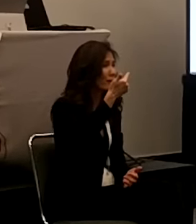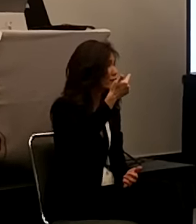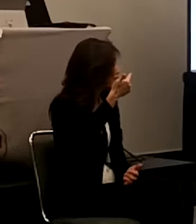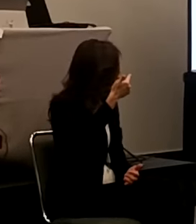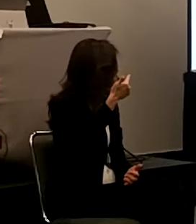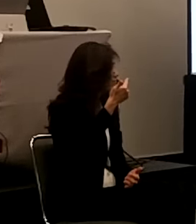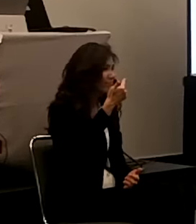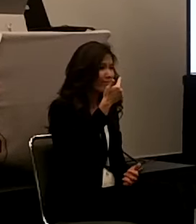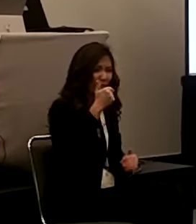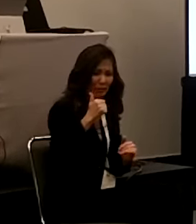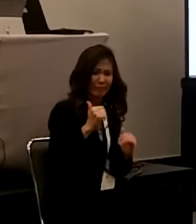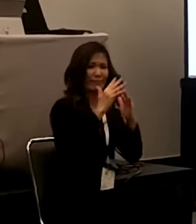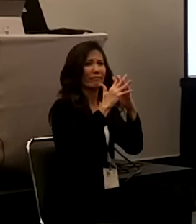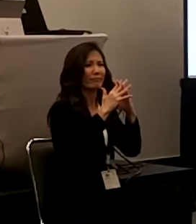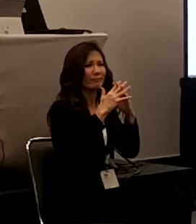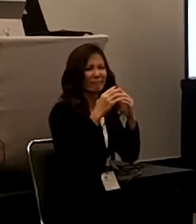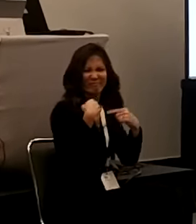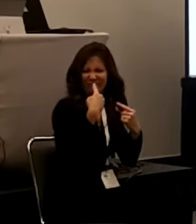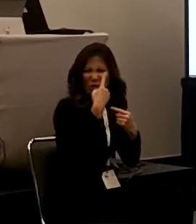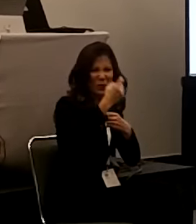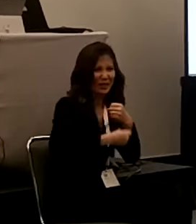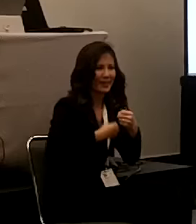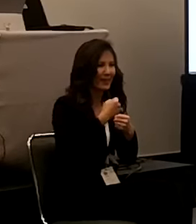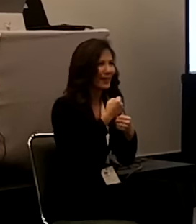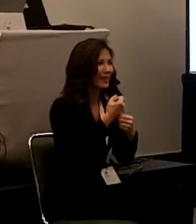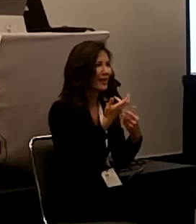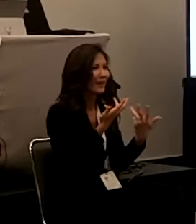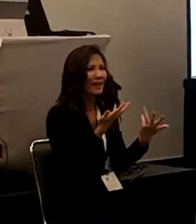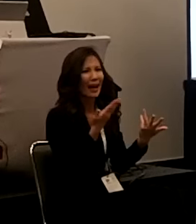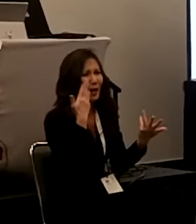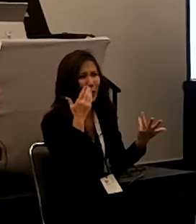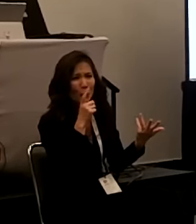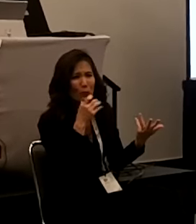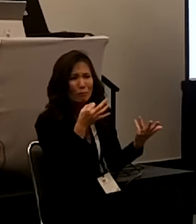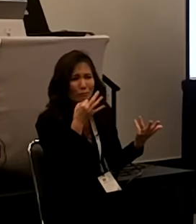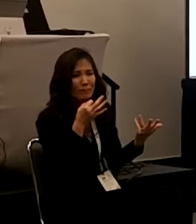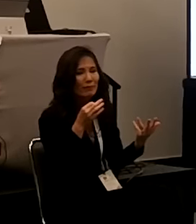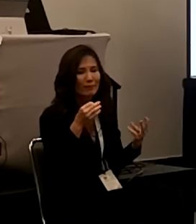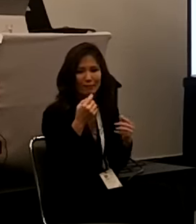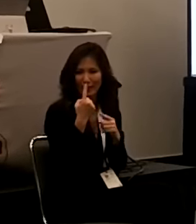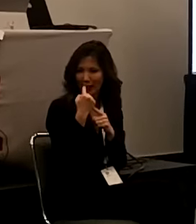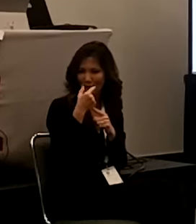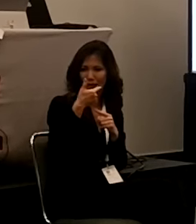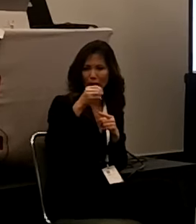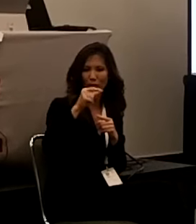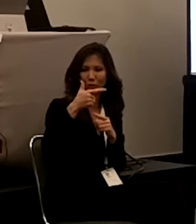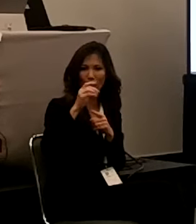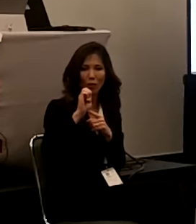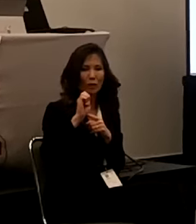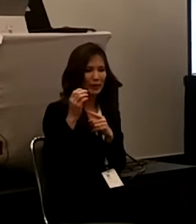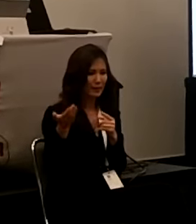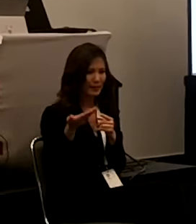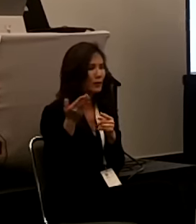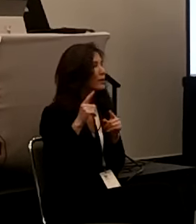about a year, I could be wrong. I don't know if anybody from Google is in the back. Google was here last year, but I'm not entirely sure.